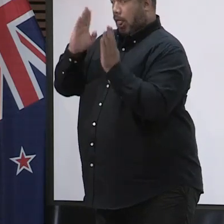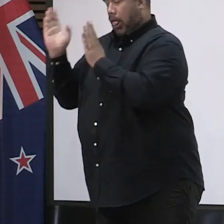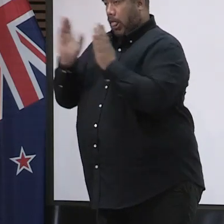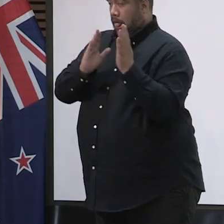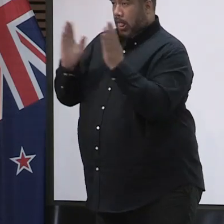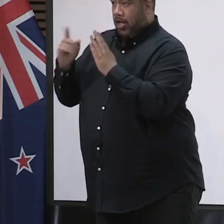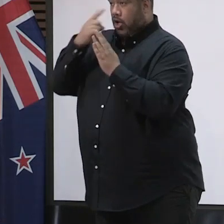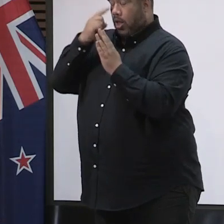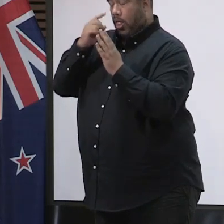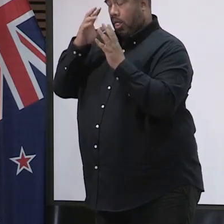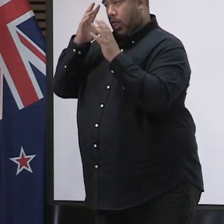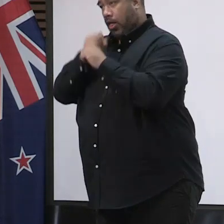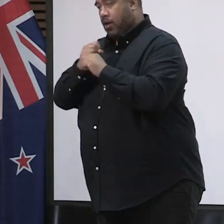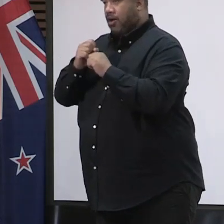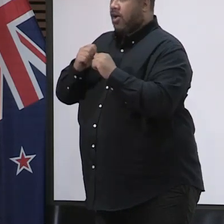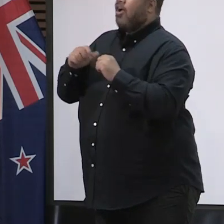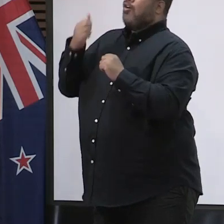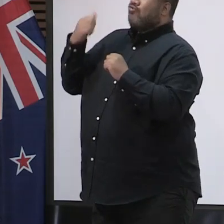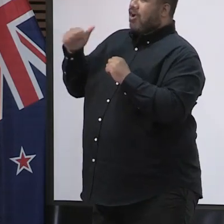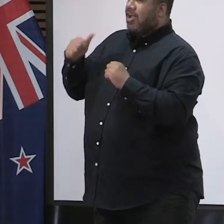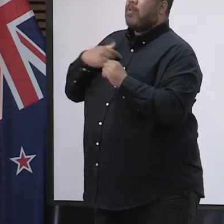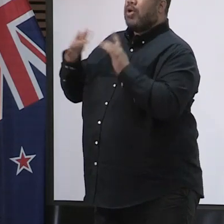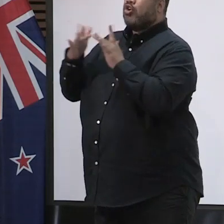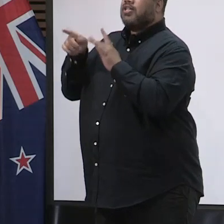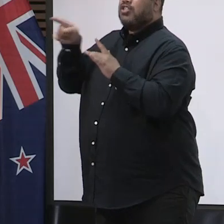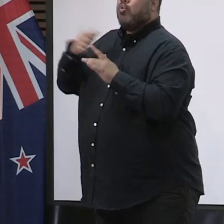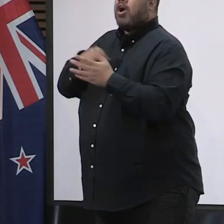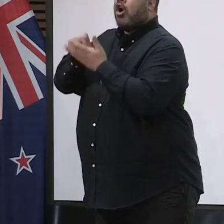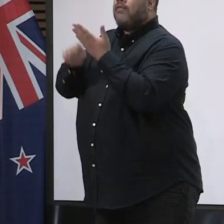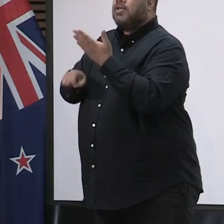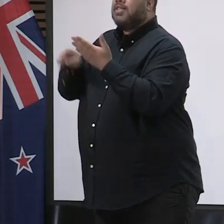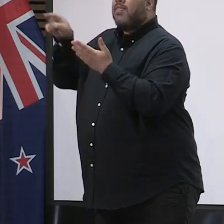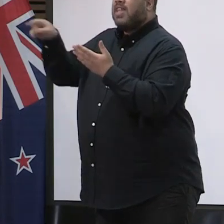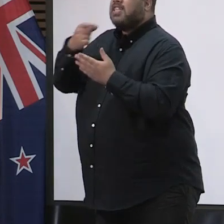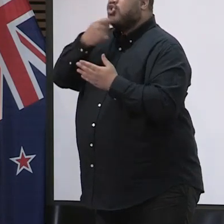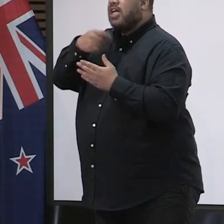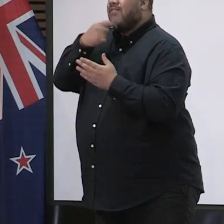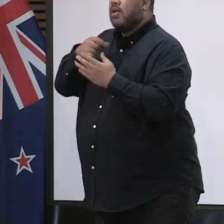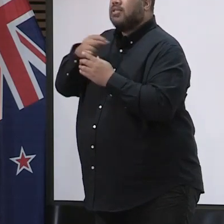a fantastic team of diplomats based on our mission in